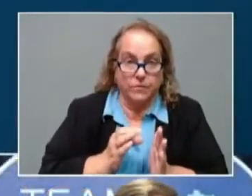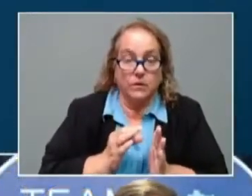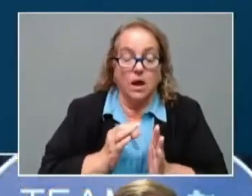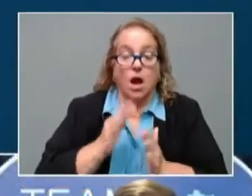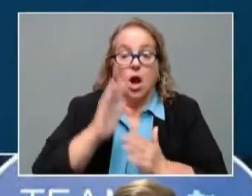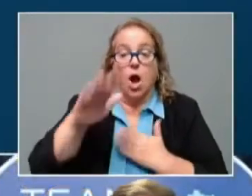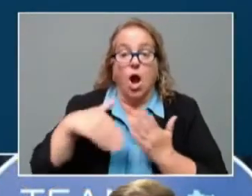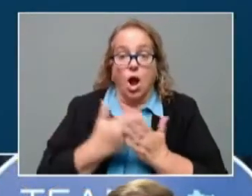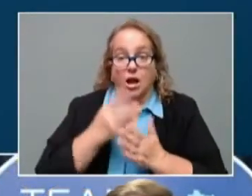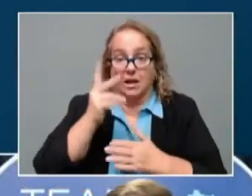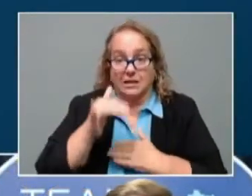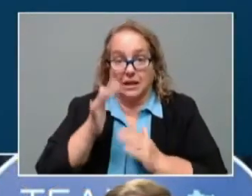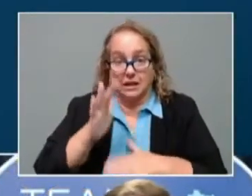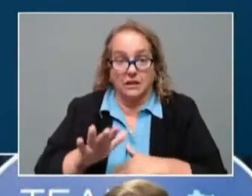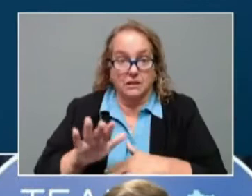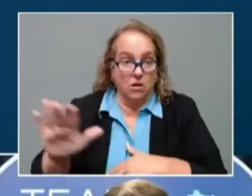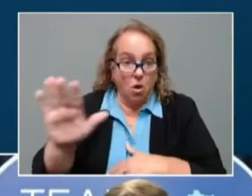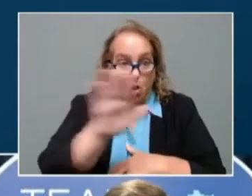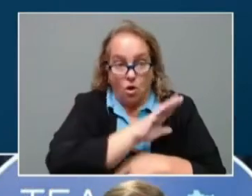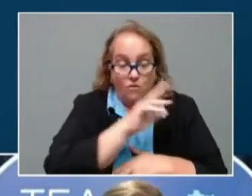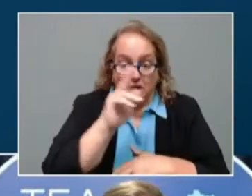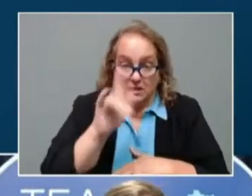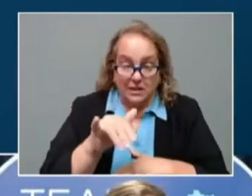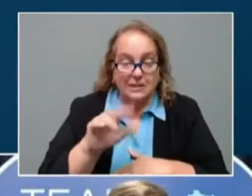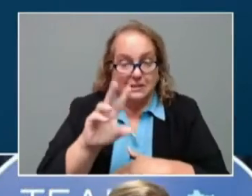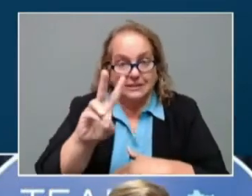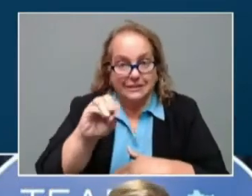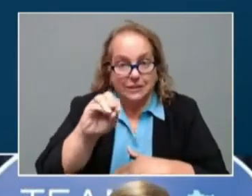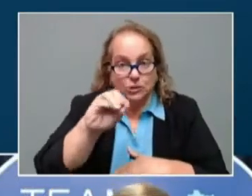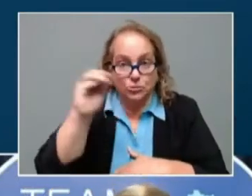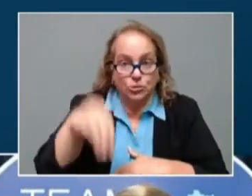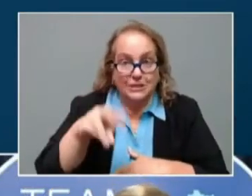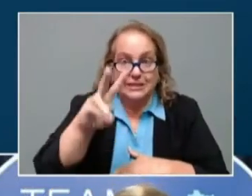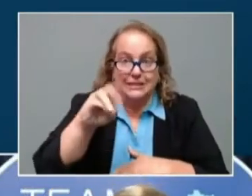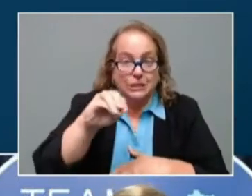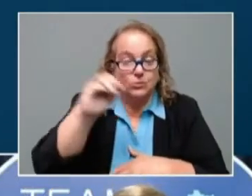Commonwealth, that's 60%,, 60% of everybody who lives in Kentucky has